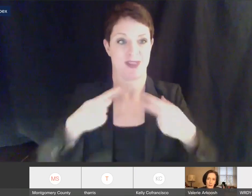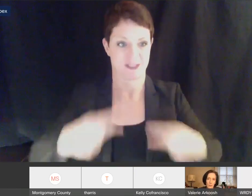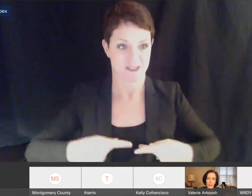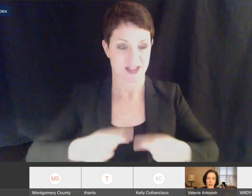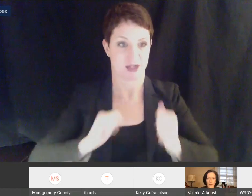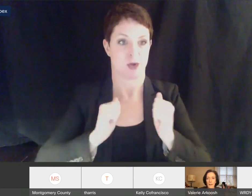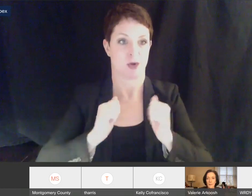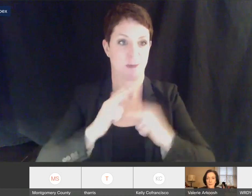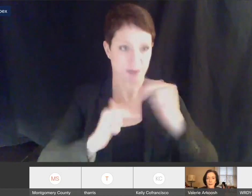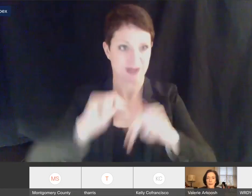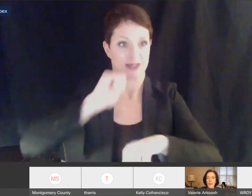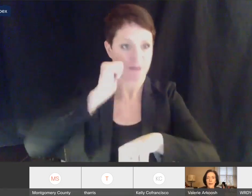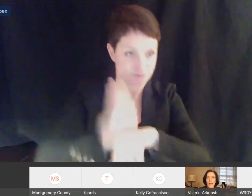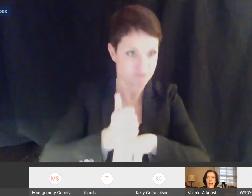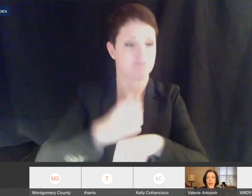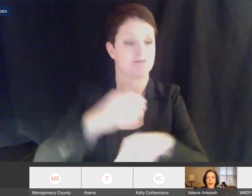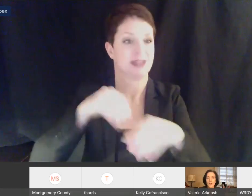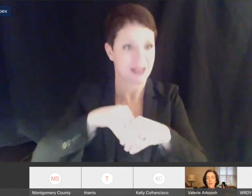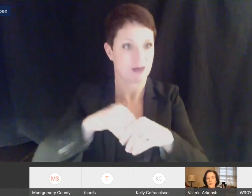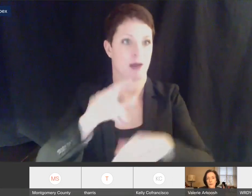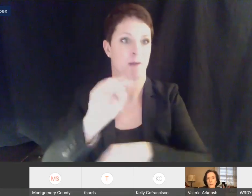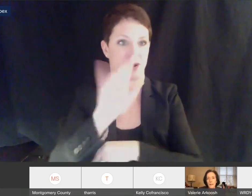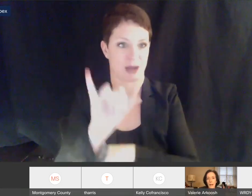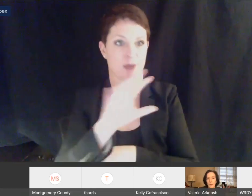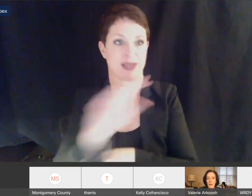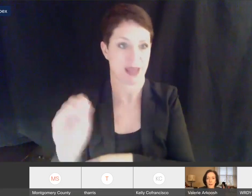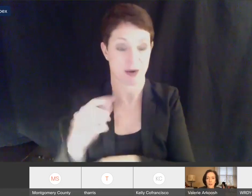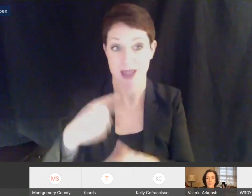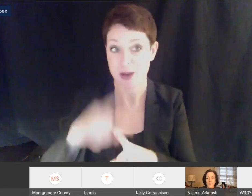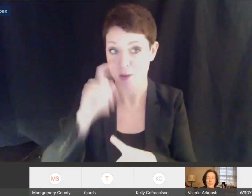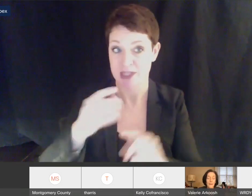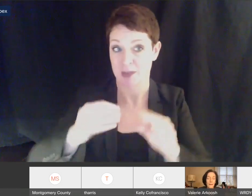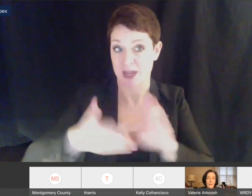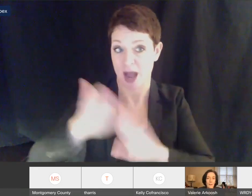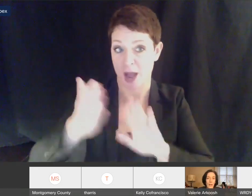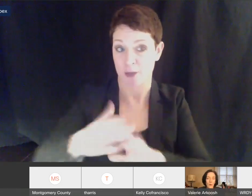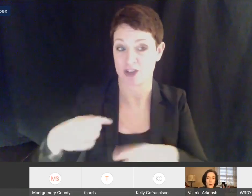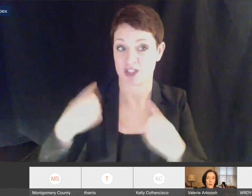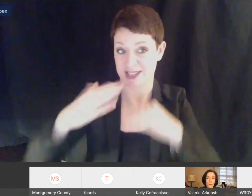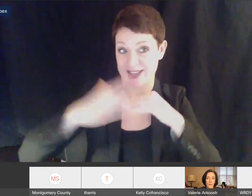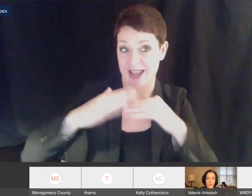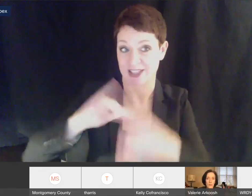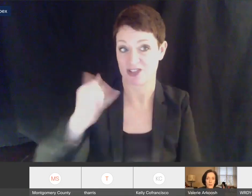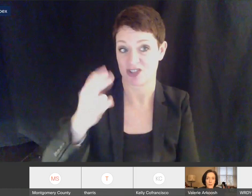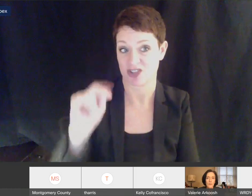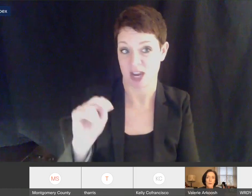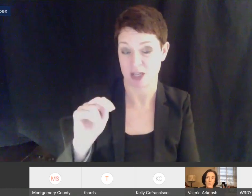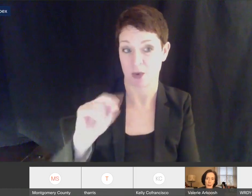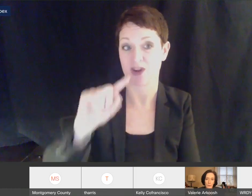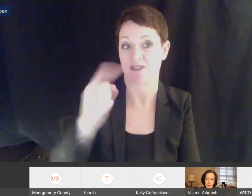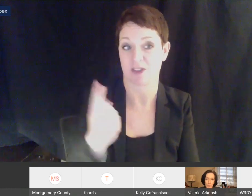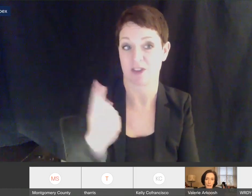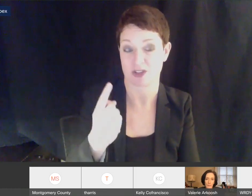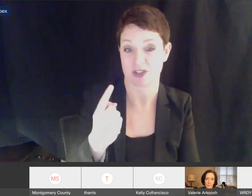Montgomery County and you need to have been in operation since at least January the 1st, 2020.